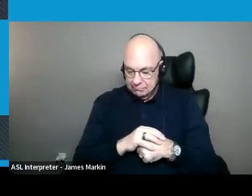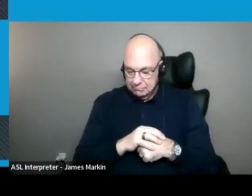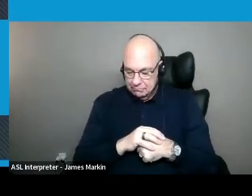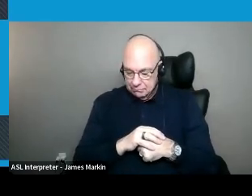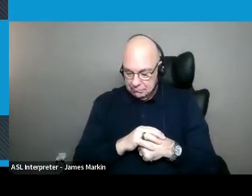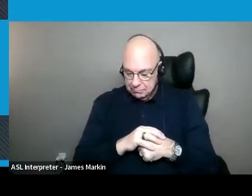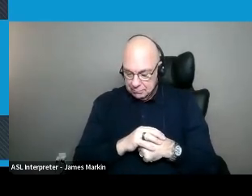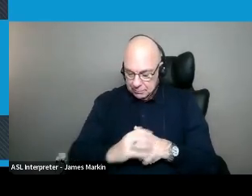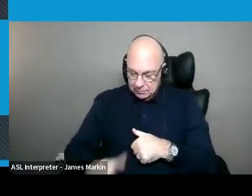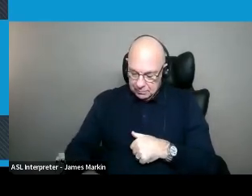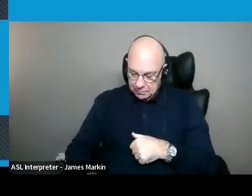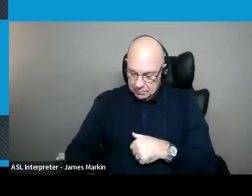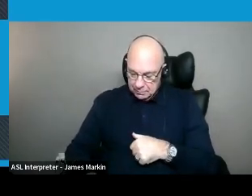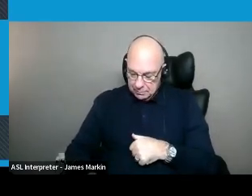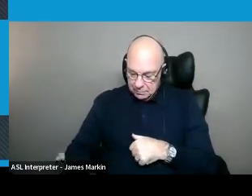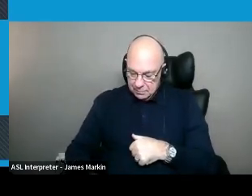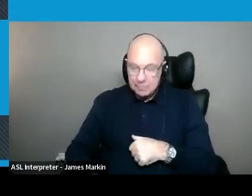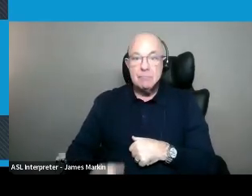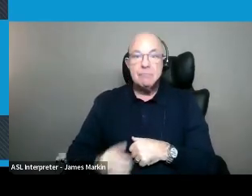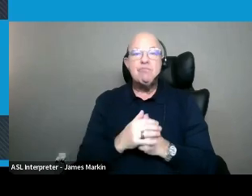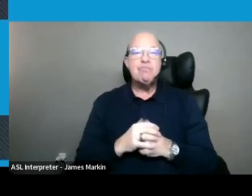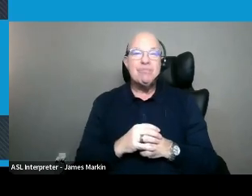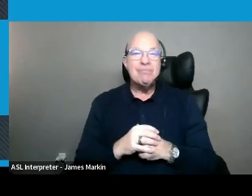Shannon Spencer (she/her): Give me a second here as I…